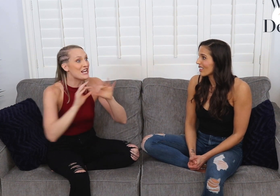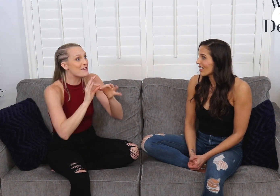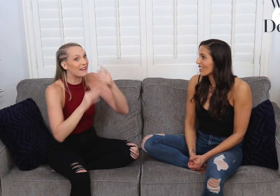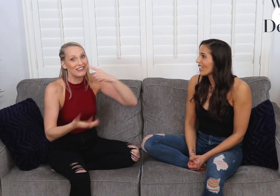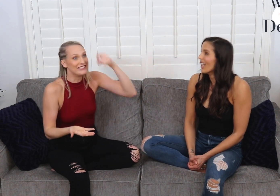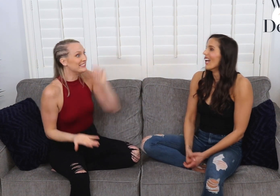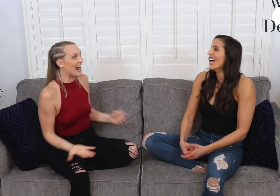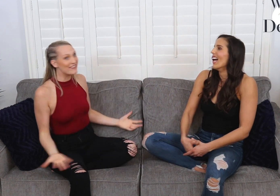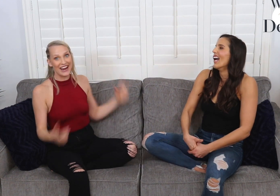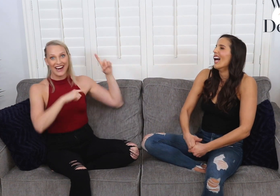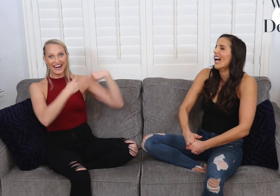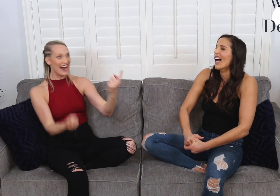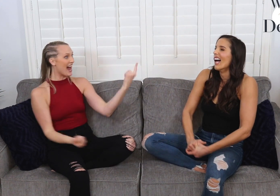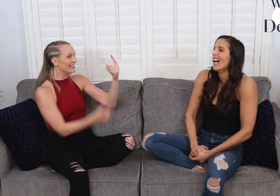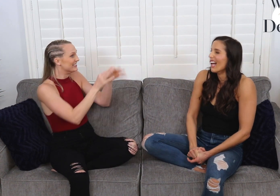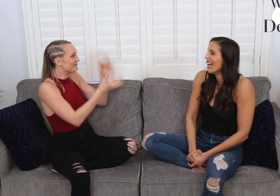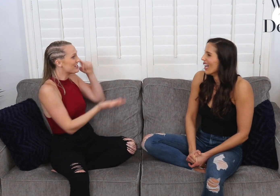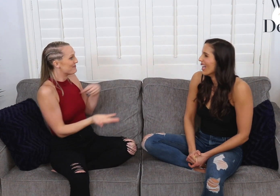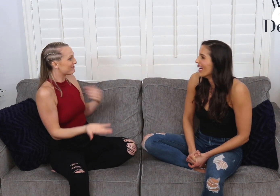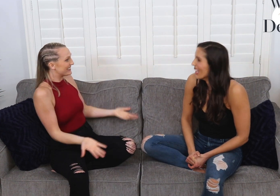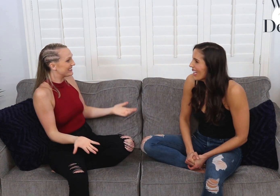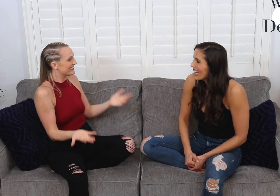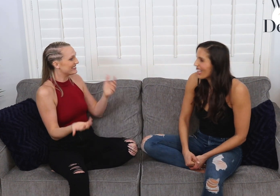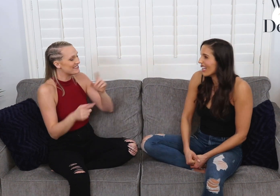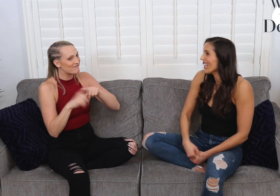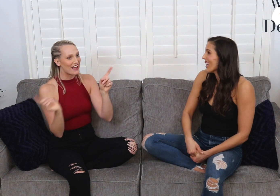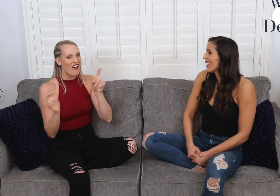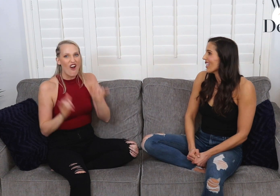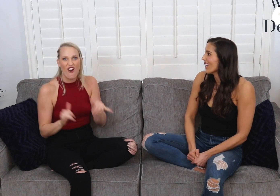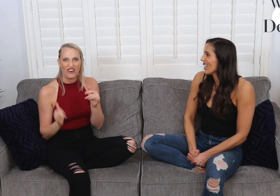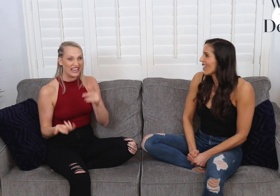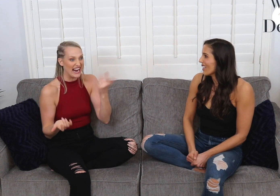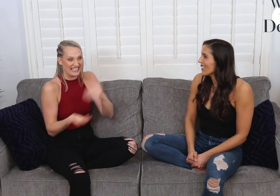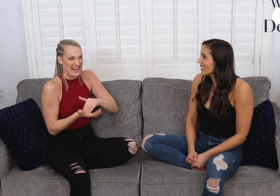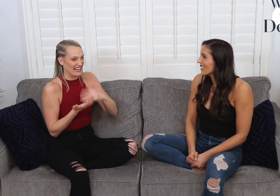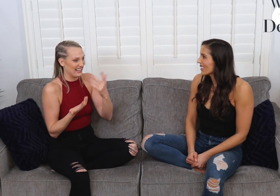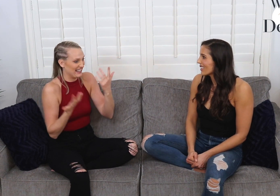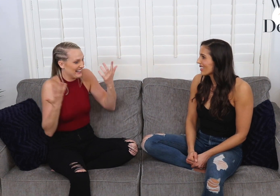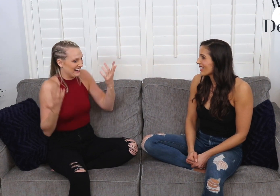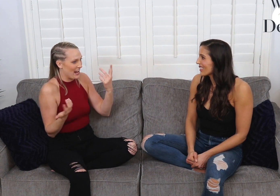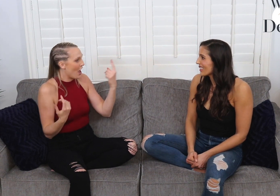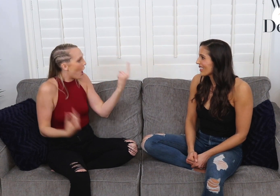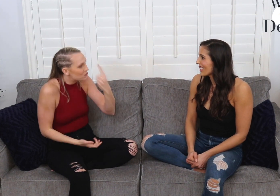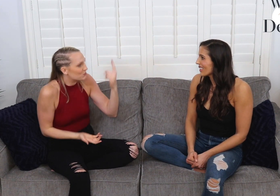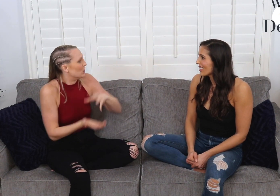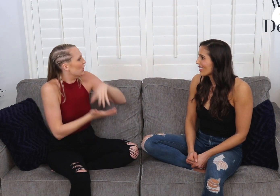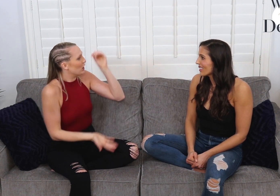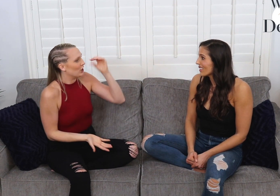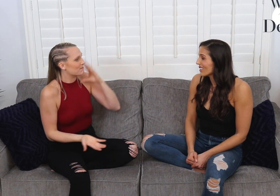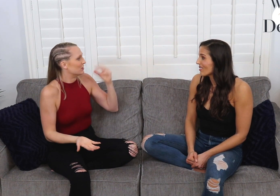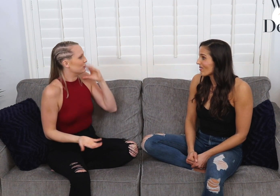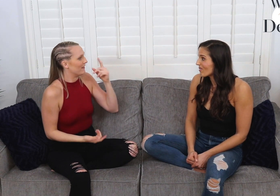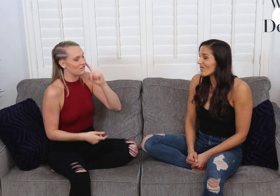I'm able to finally interpret for Sarah! The whole time she's always interpreting for me and, so that was interesting and